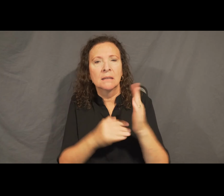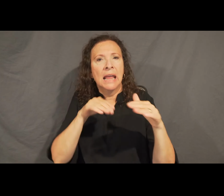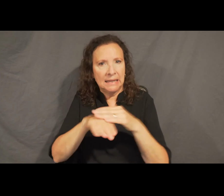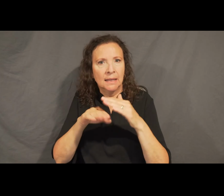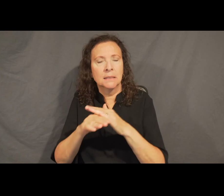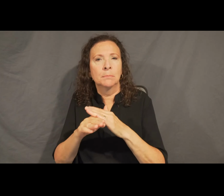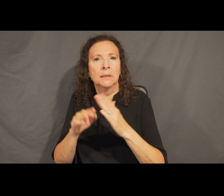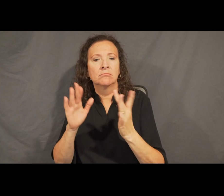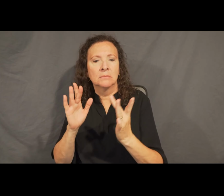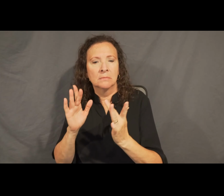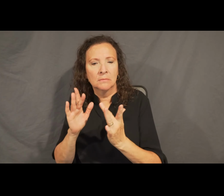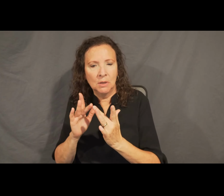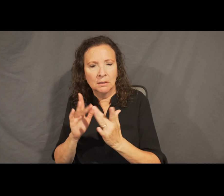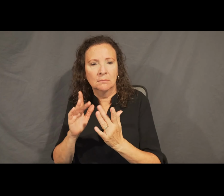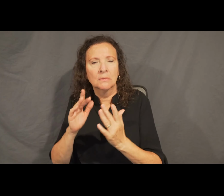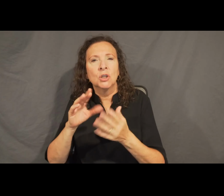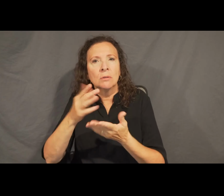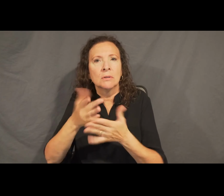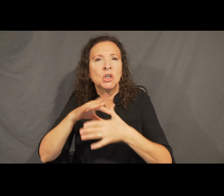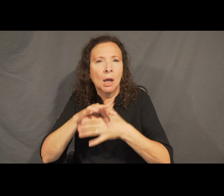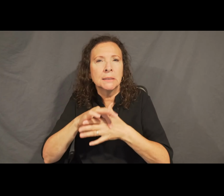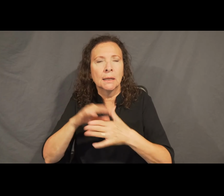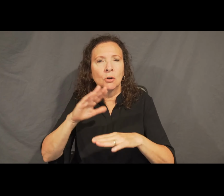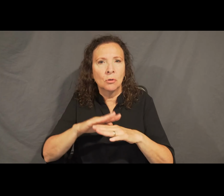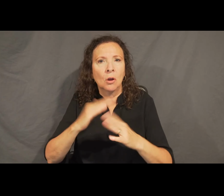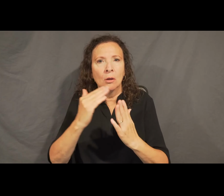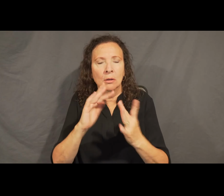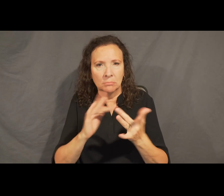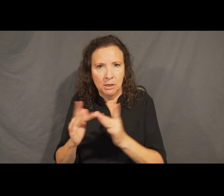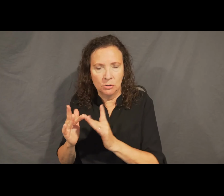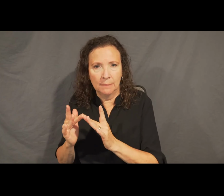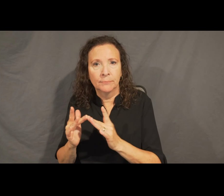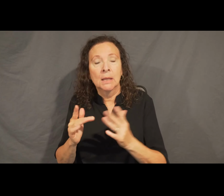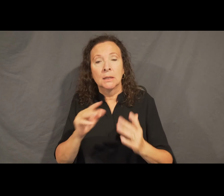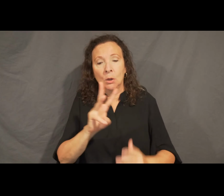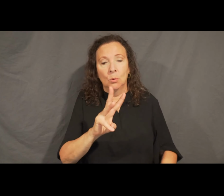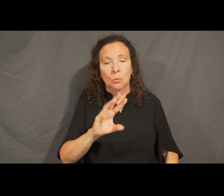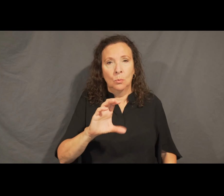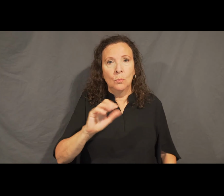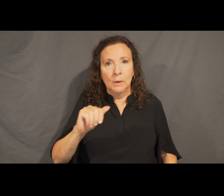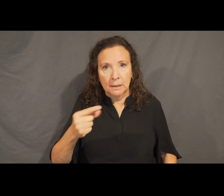Thinking about those guidelines and try to apply them to a different space, which is